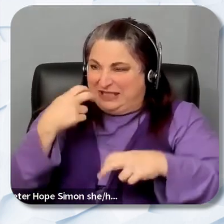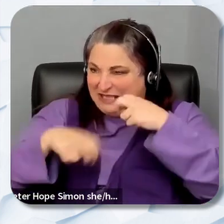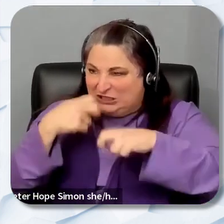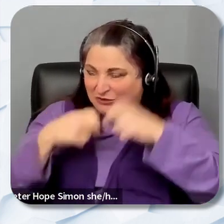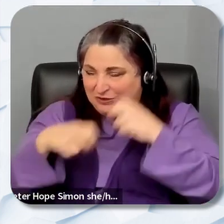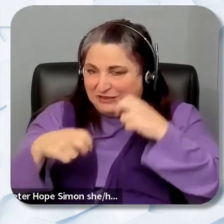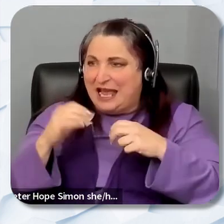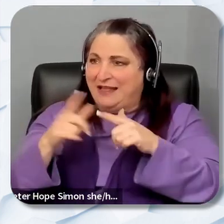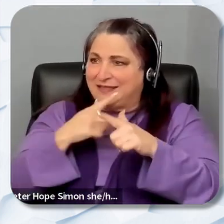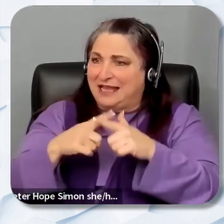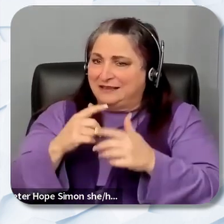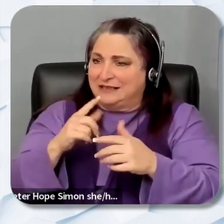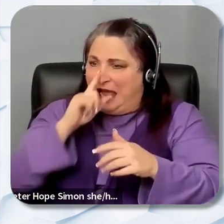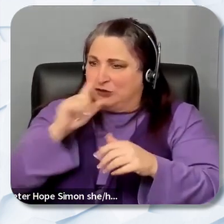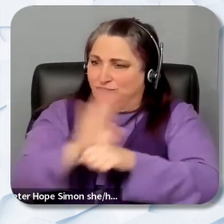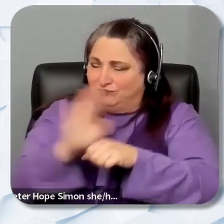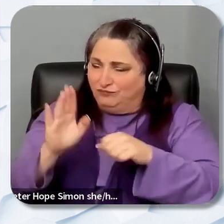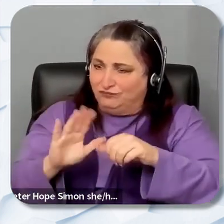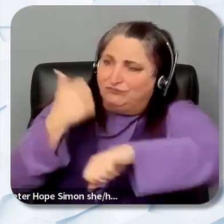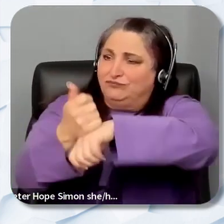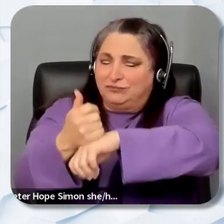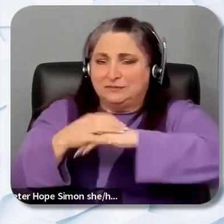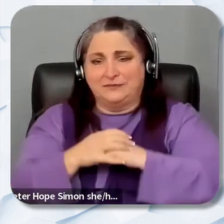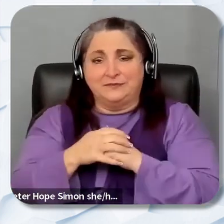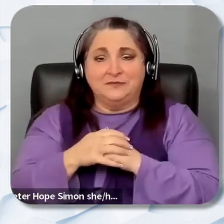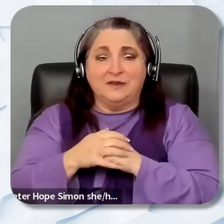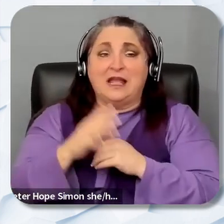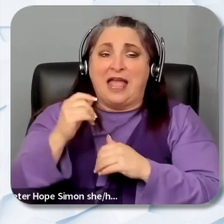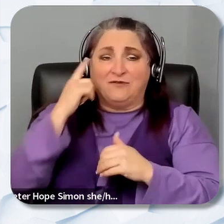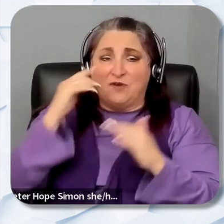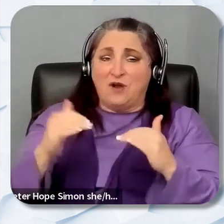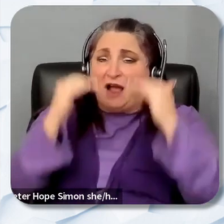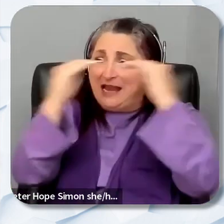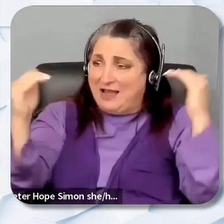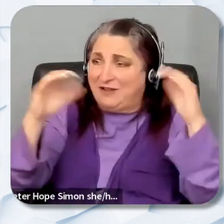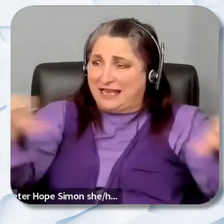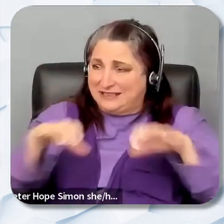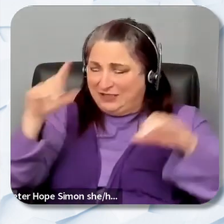those ideas, those high leverage activities to create improvement for LEAs. So LEAs go